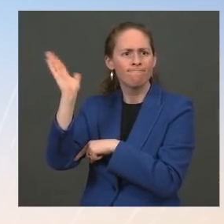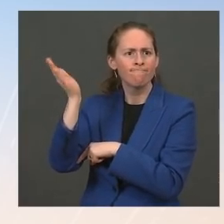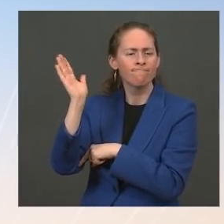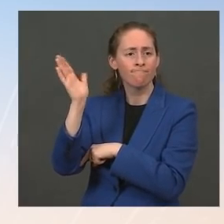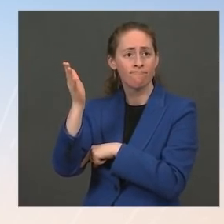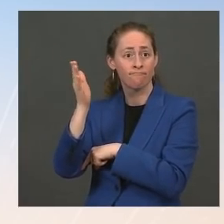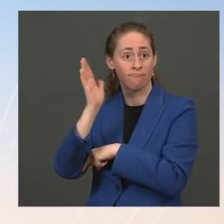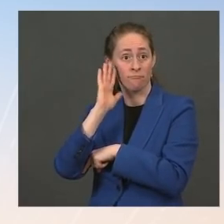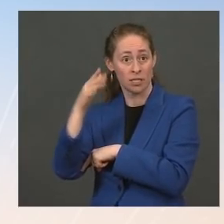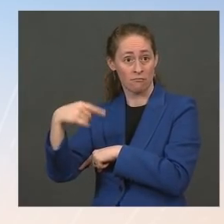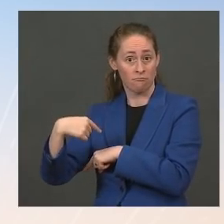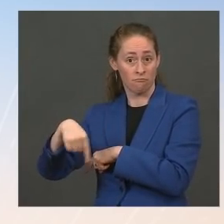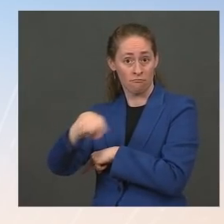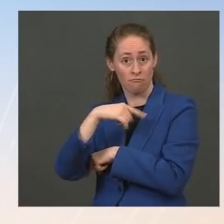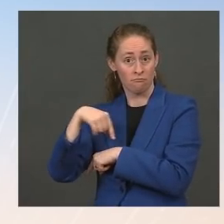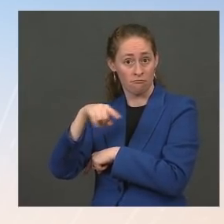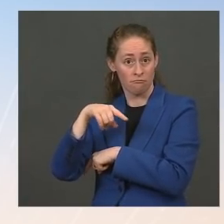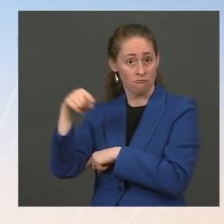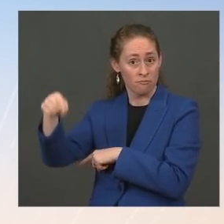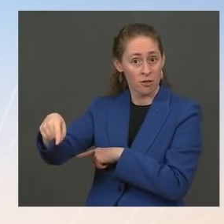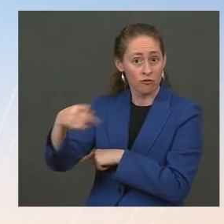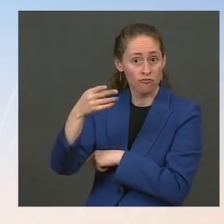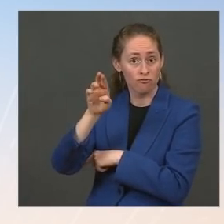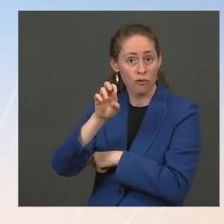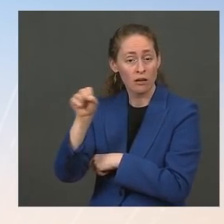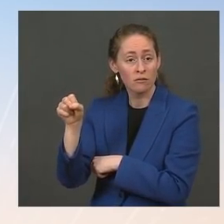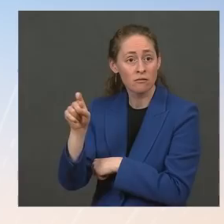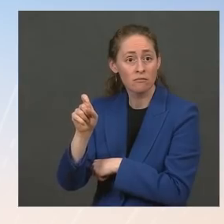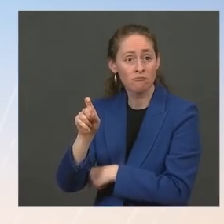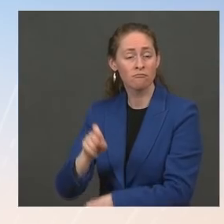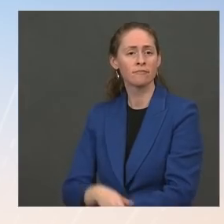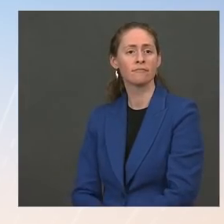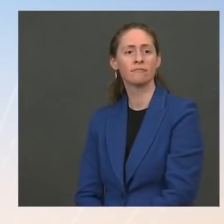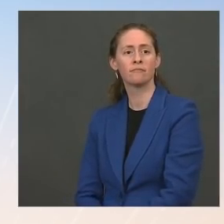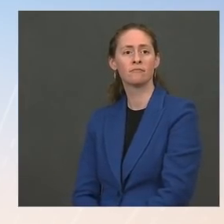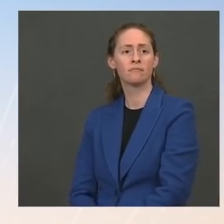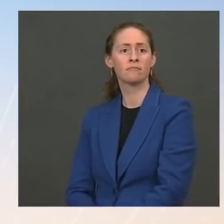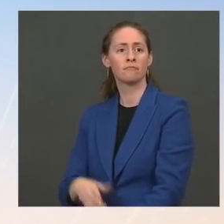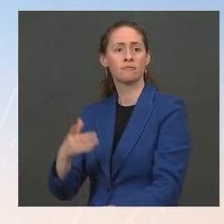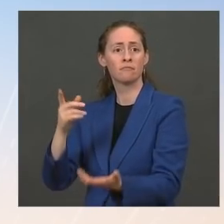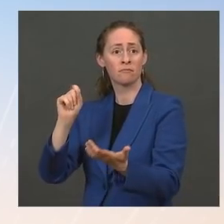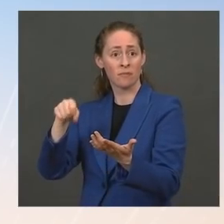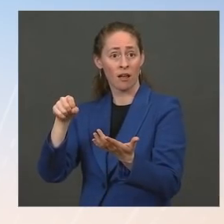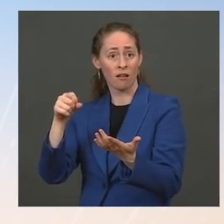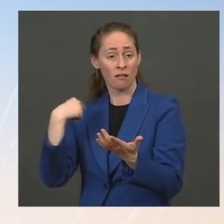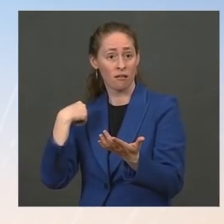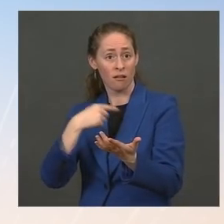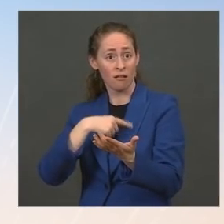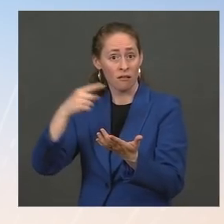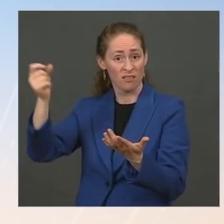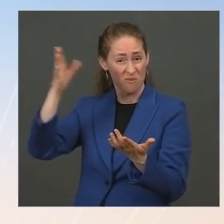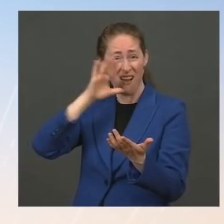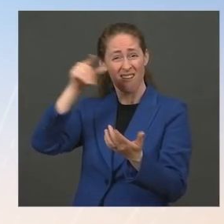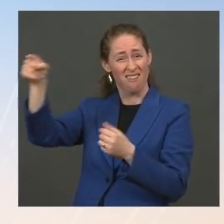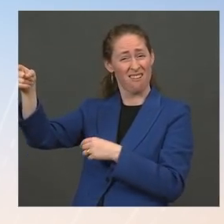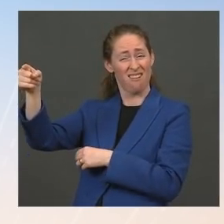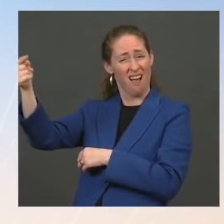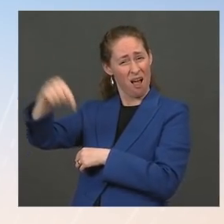And can we make a request for them to come here and do a briefing? Ms. Psaki: Sure. And I believe that -- I think they're going to have one tomorrow or Wednesday.